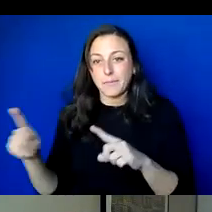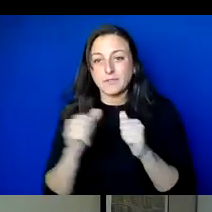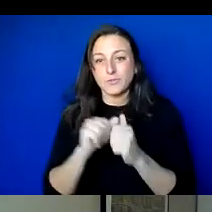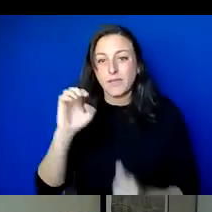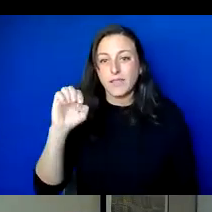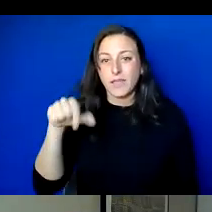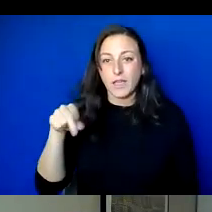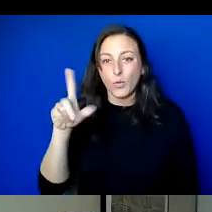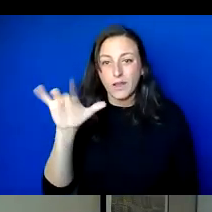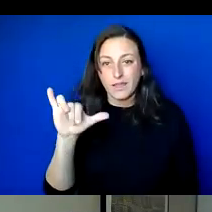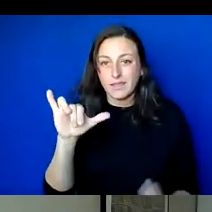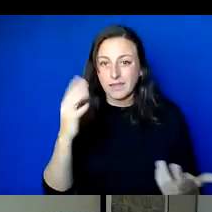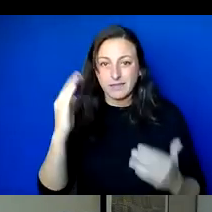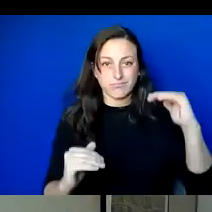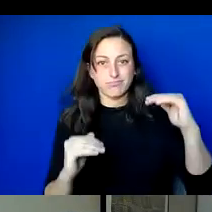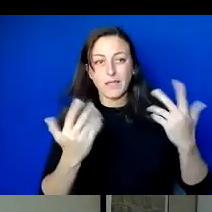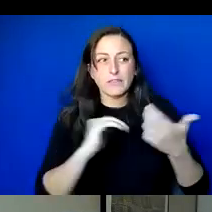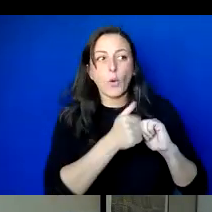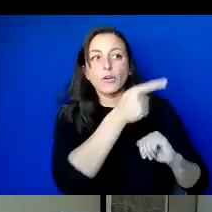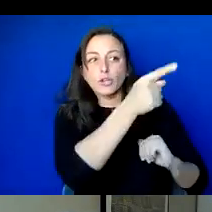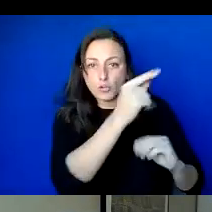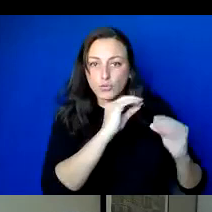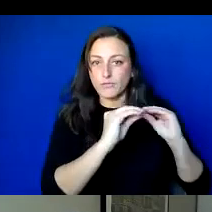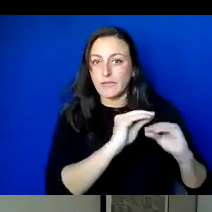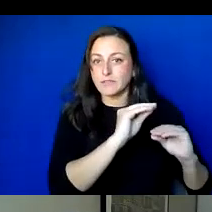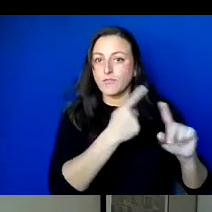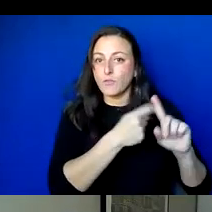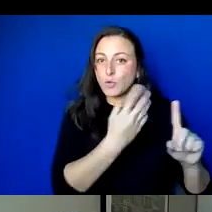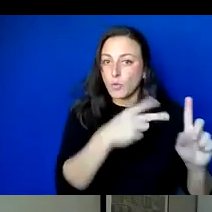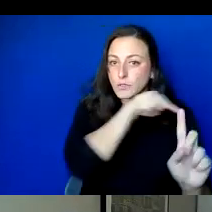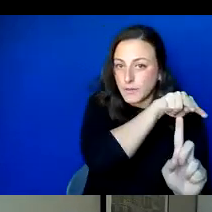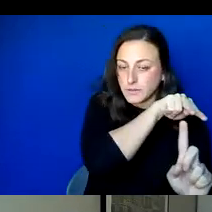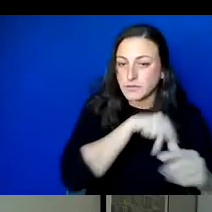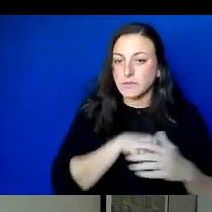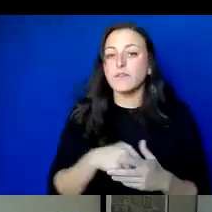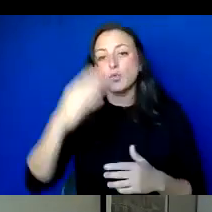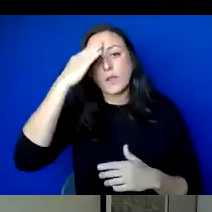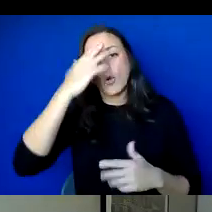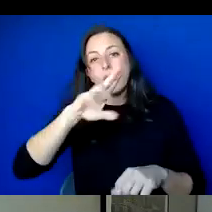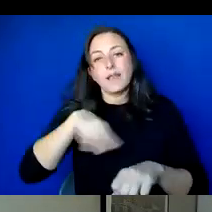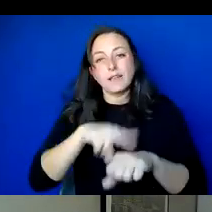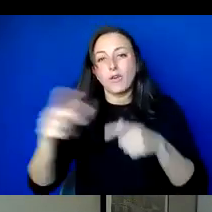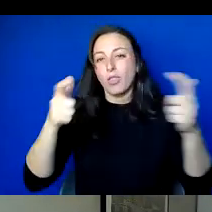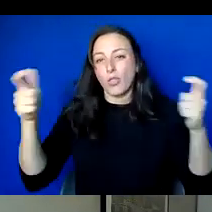in the way you're doing it?” So we know that a natural, large program might find that the people